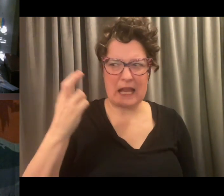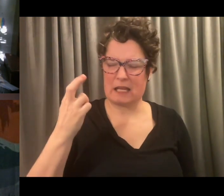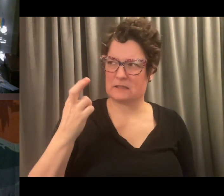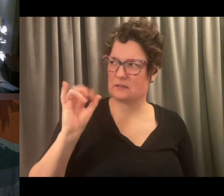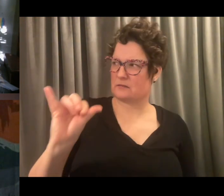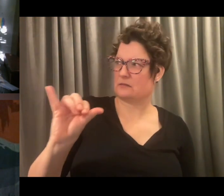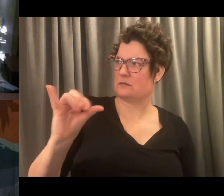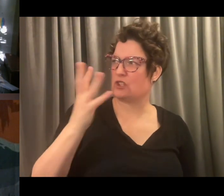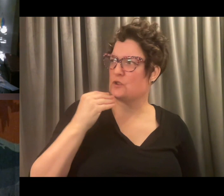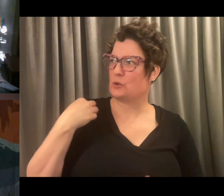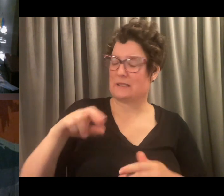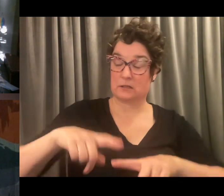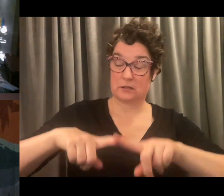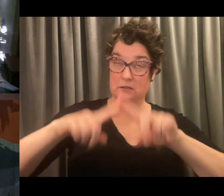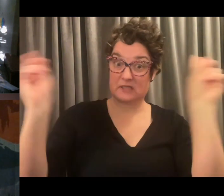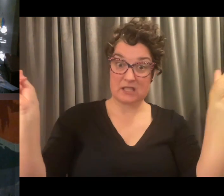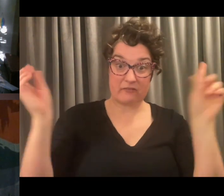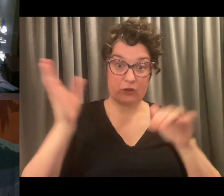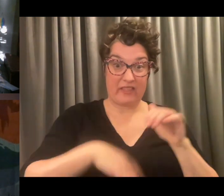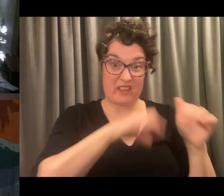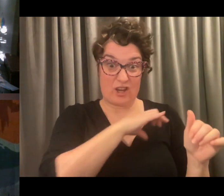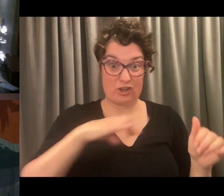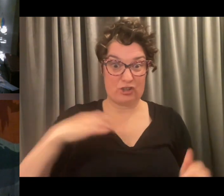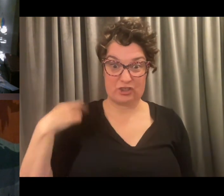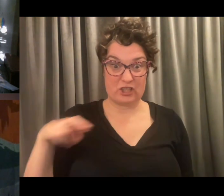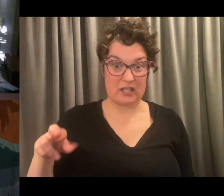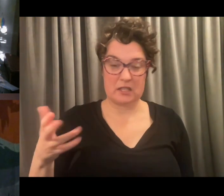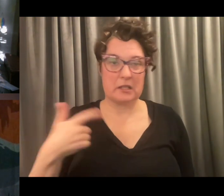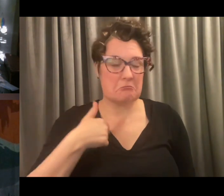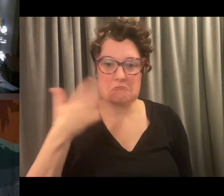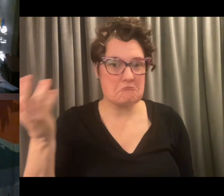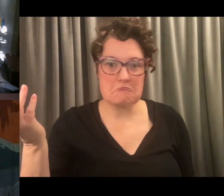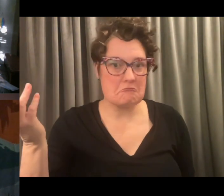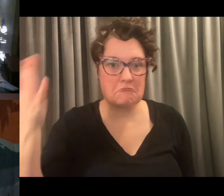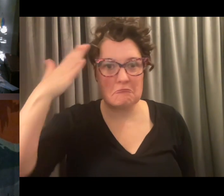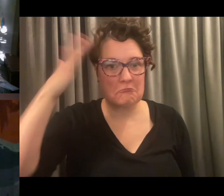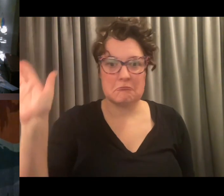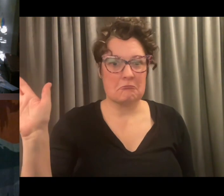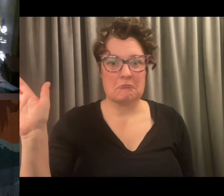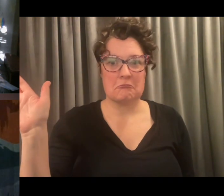Nomy: mm-hmm. Never: before that. I don't think I knew how just rich of a tradition there it was.